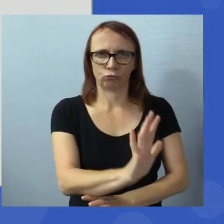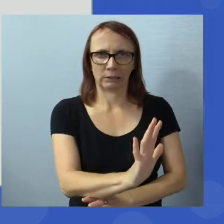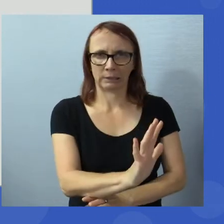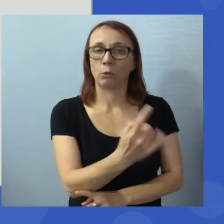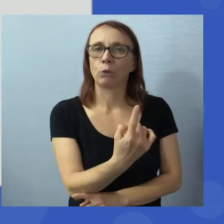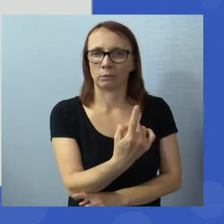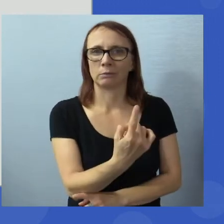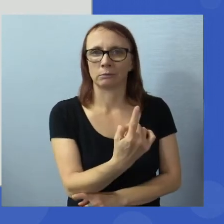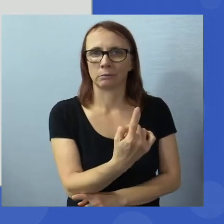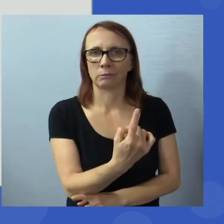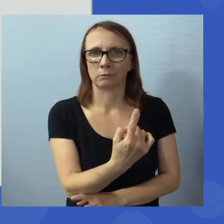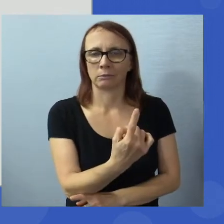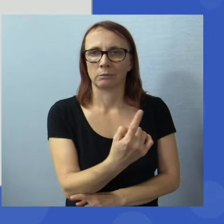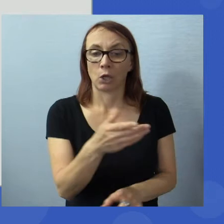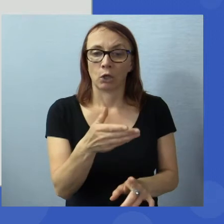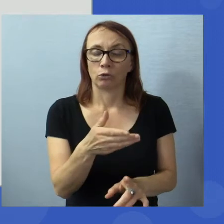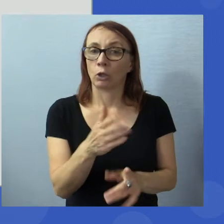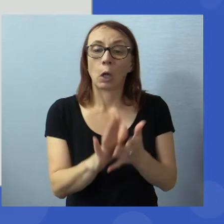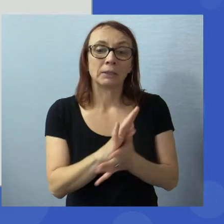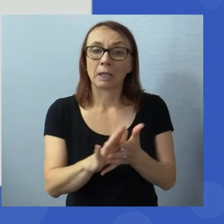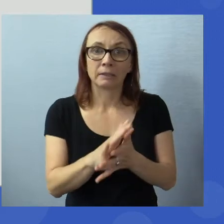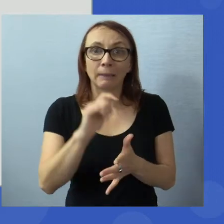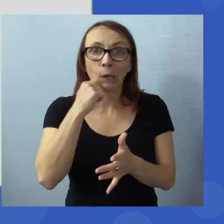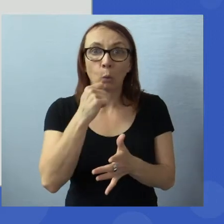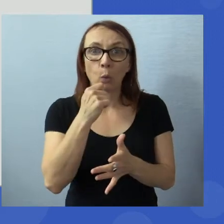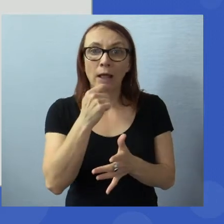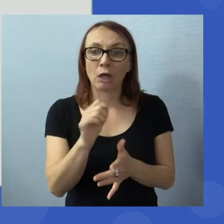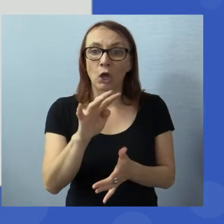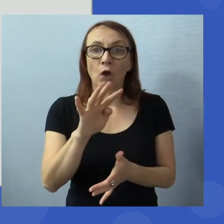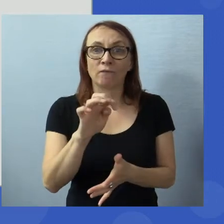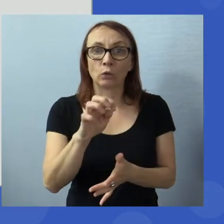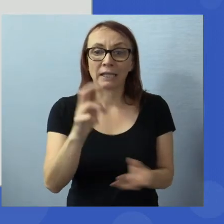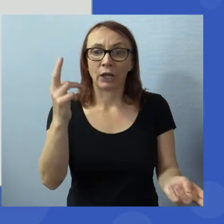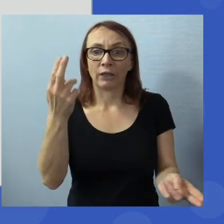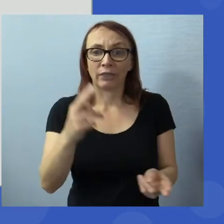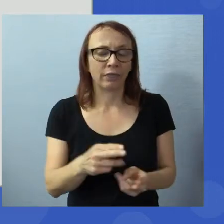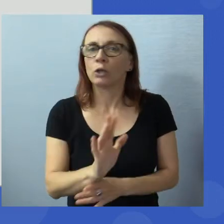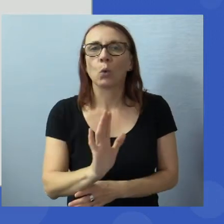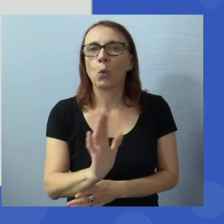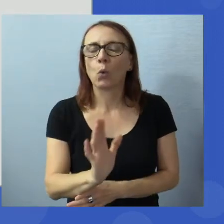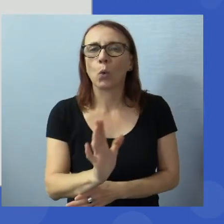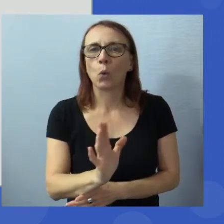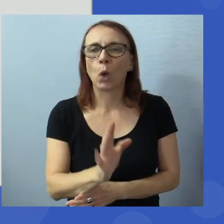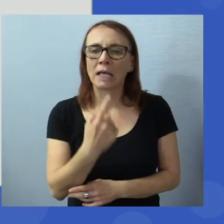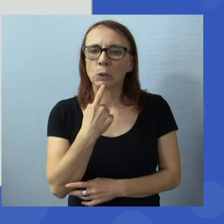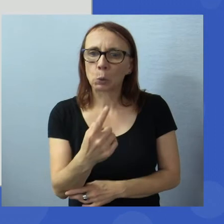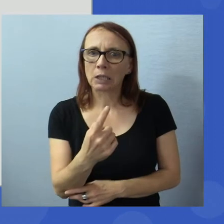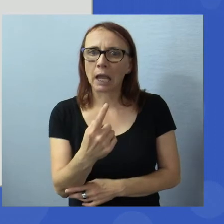again recognizing that this is not to knock things out because all of this rich material will be and in the reports it's really just to give us an